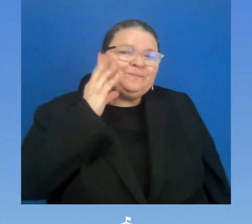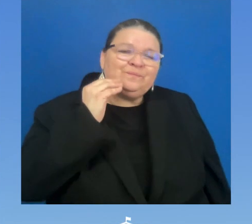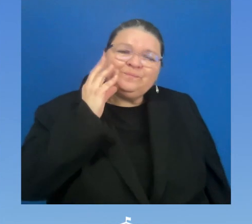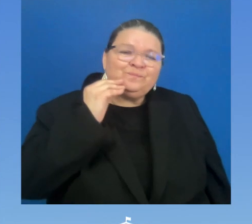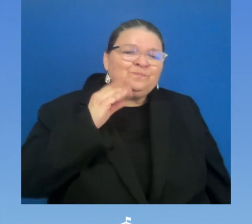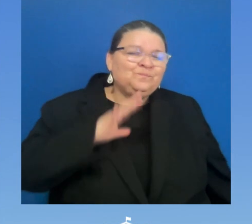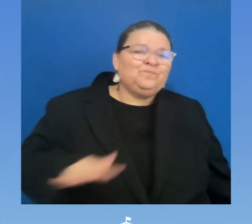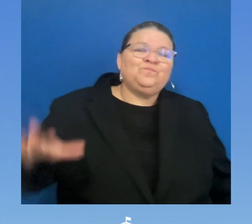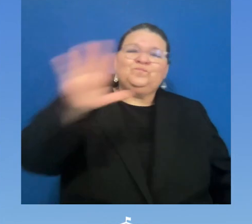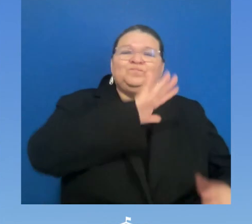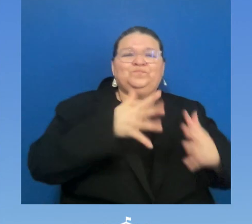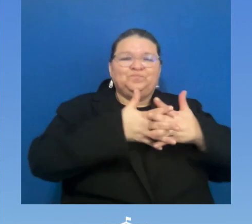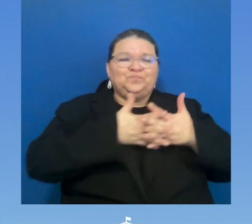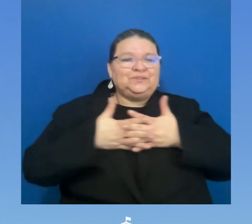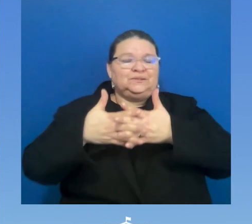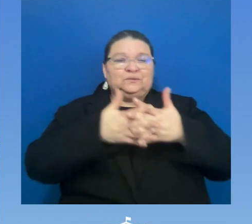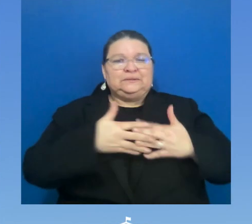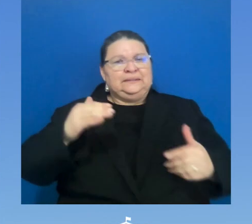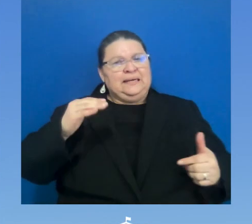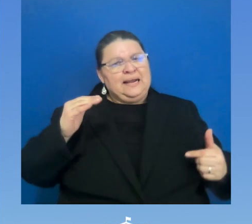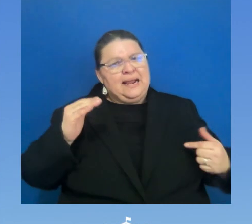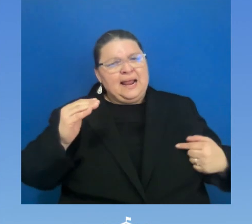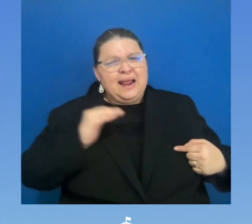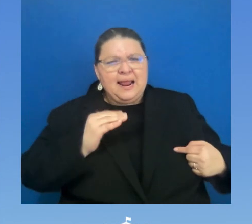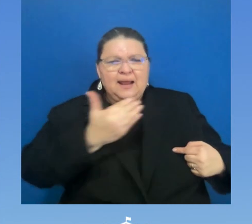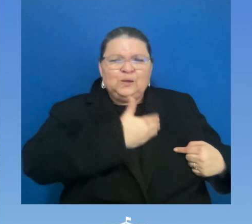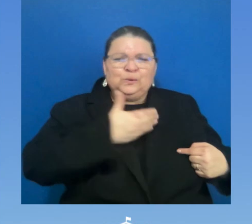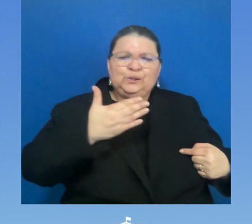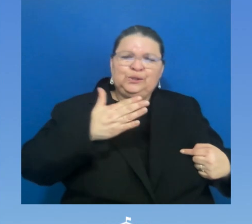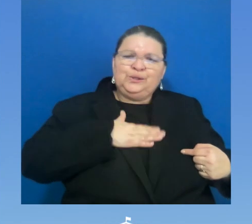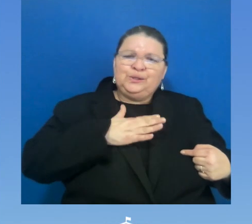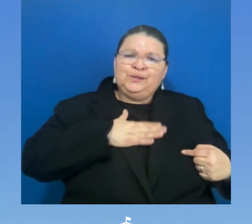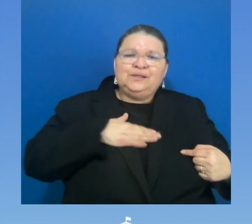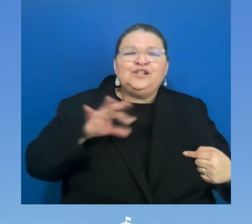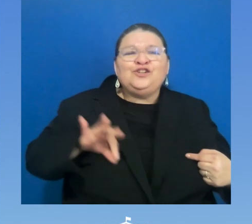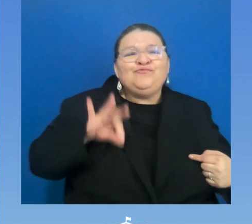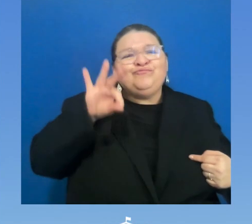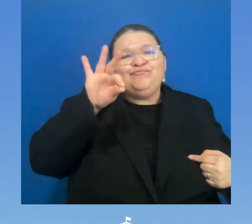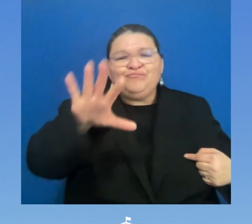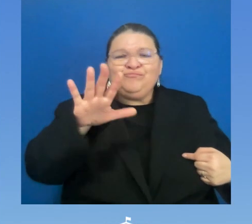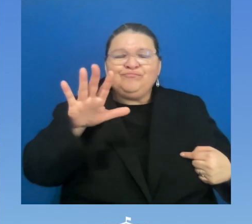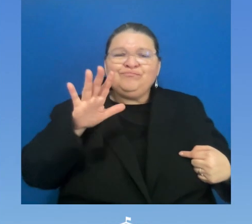And I think when you start to string together the idea that all of our equality --